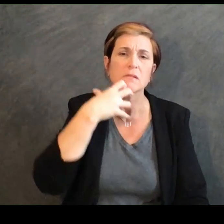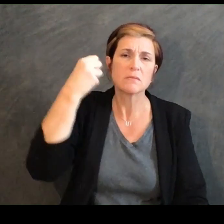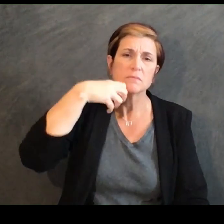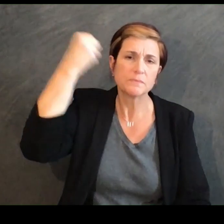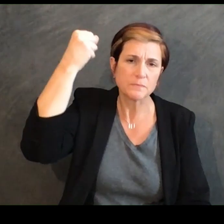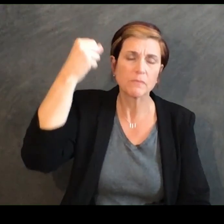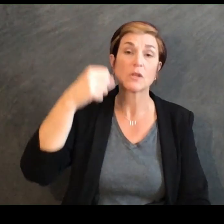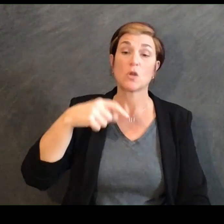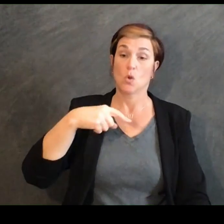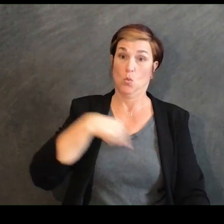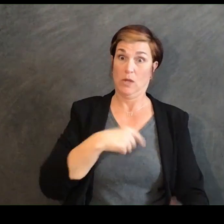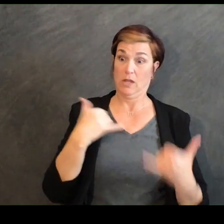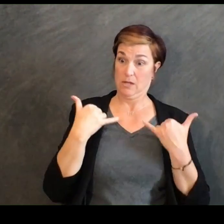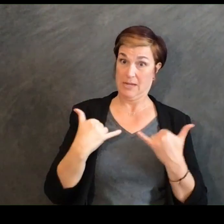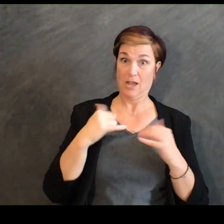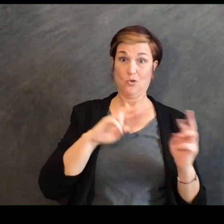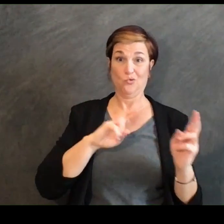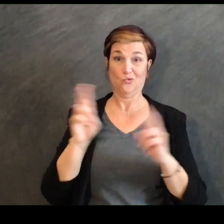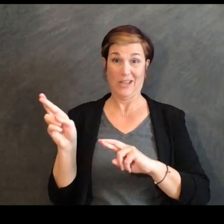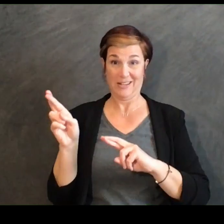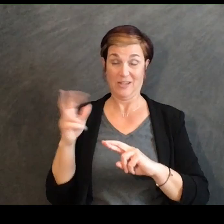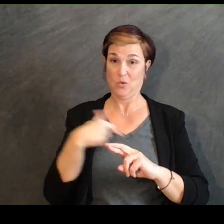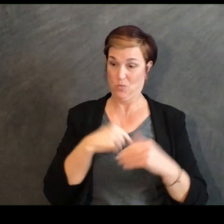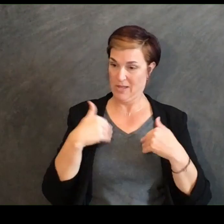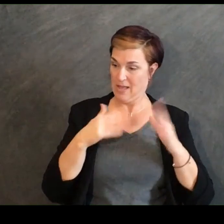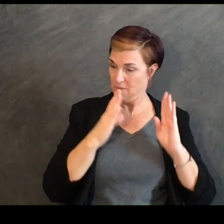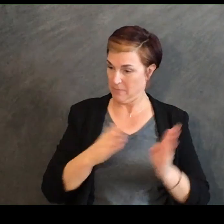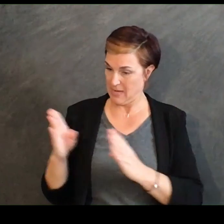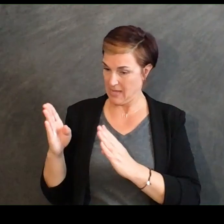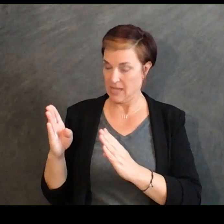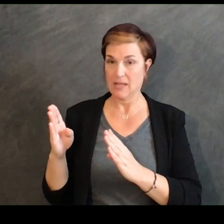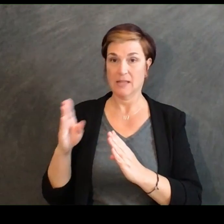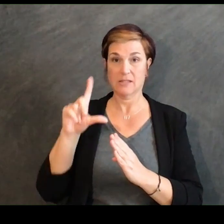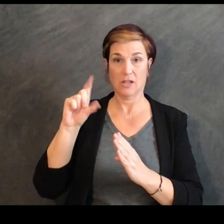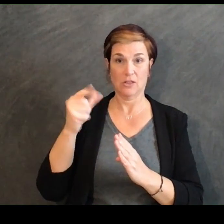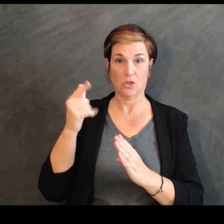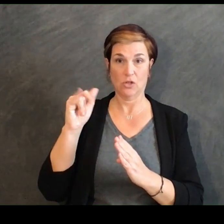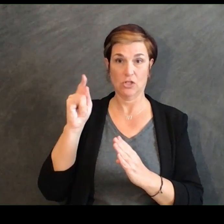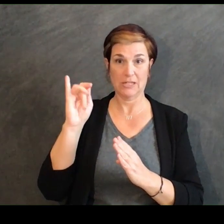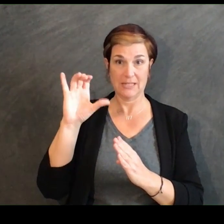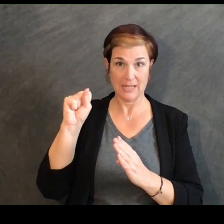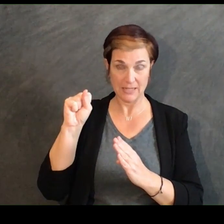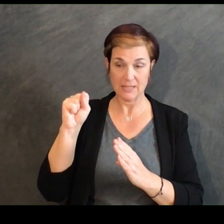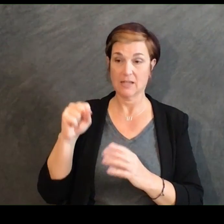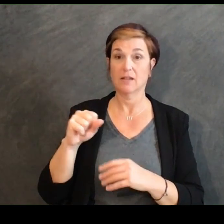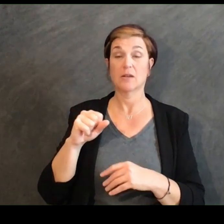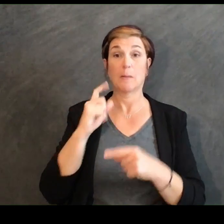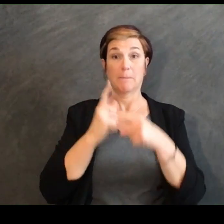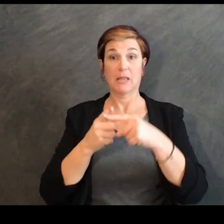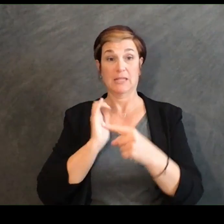stand ready to help and provide our clinicians to be where they're needed